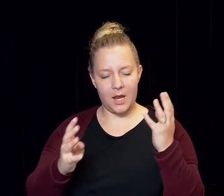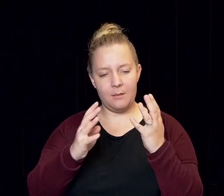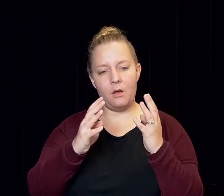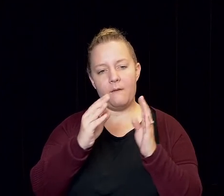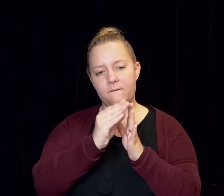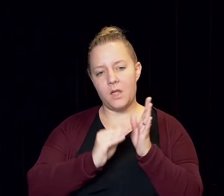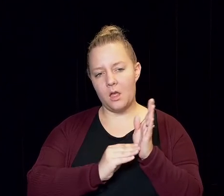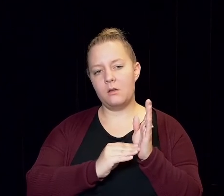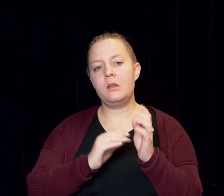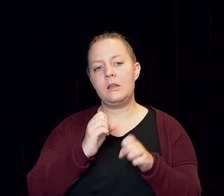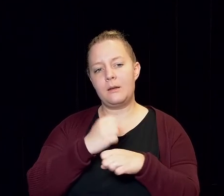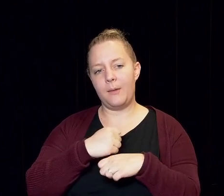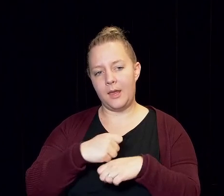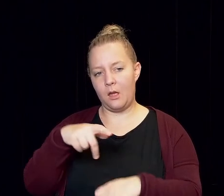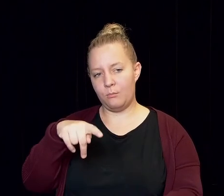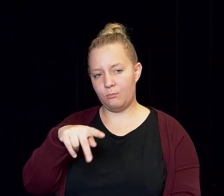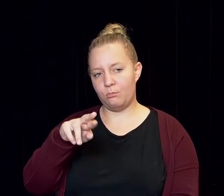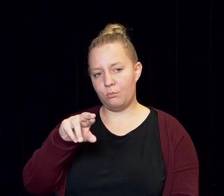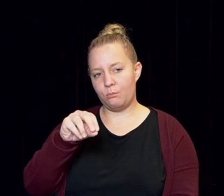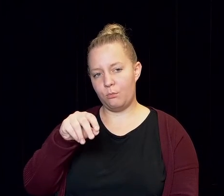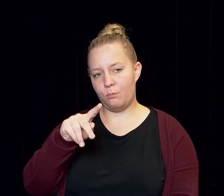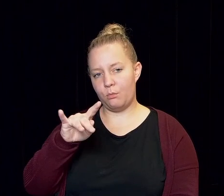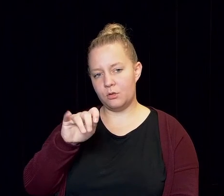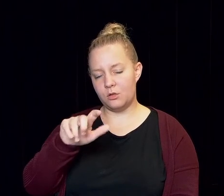proportional relationship. So, whenever you have a table like this, you're going to